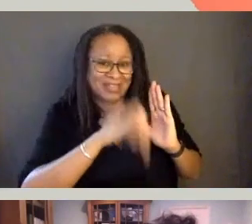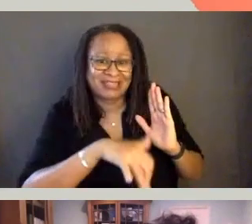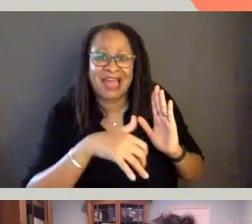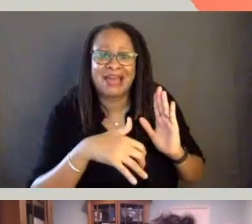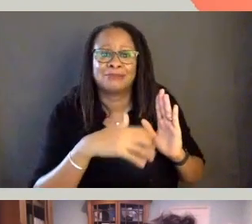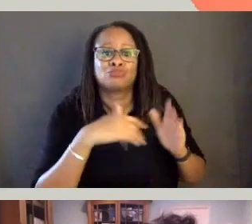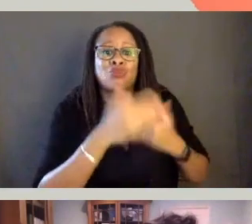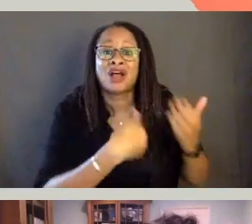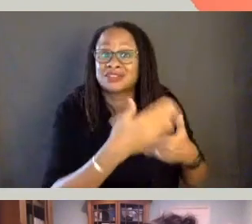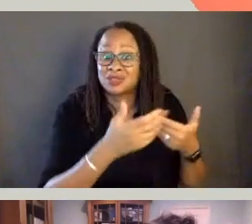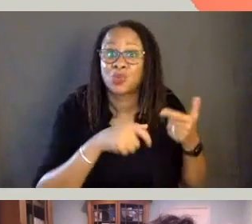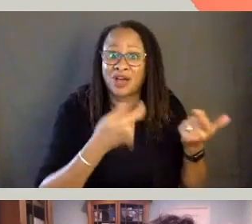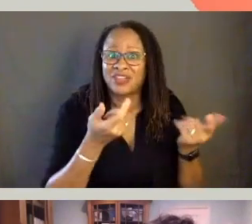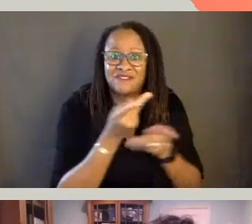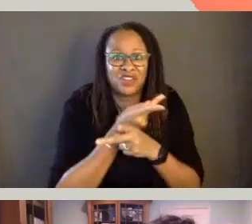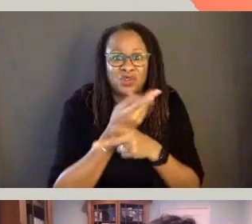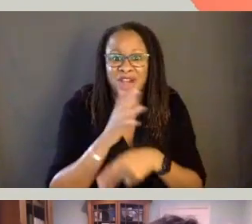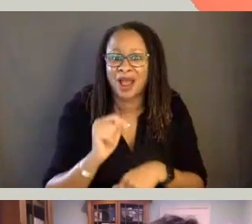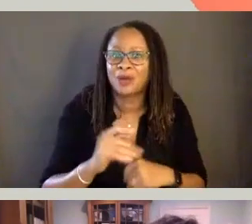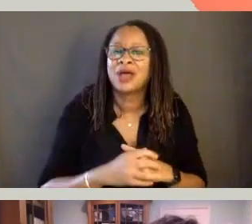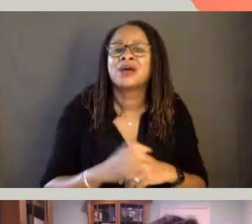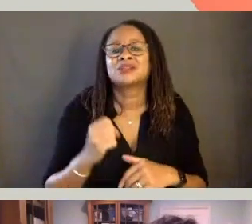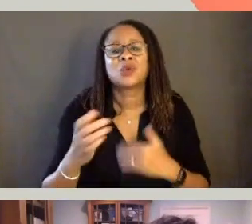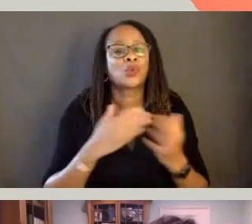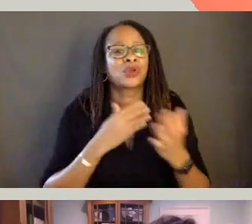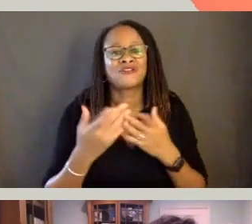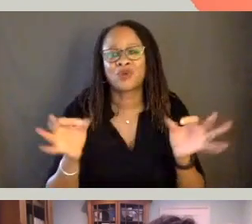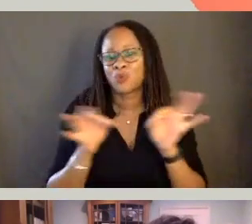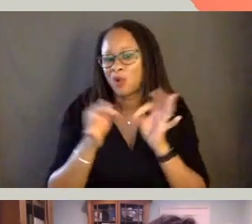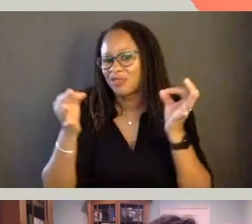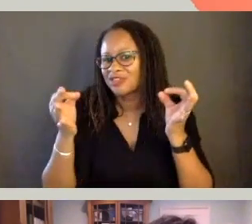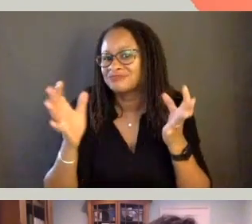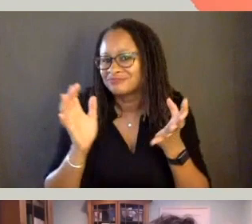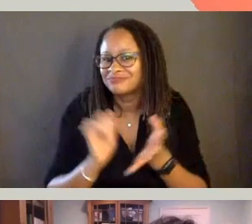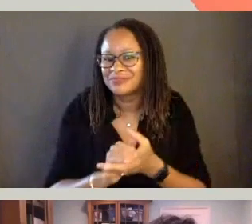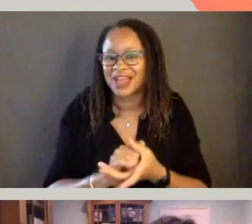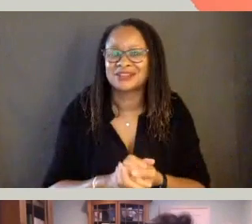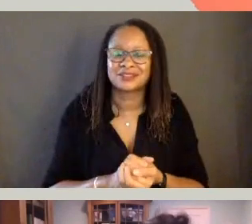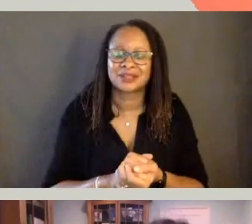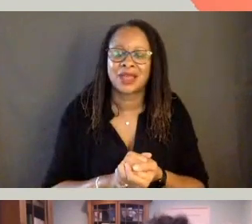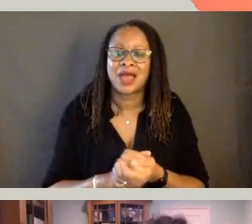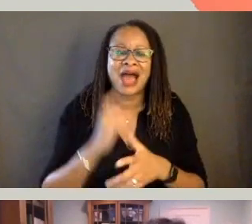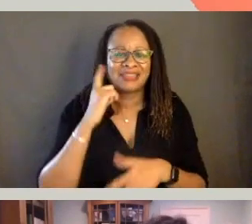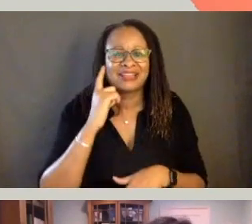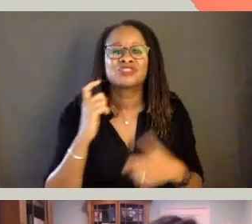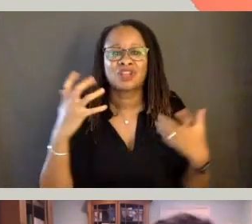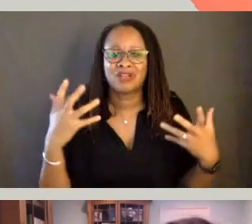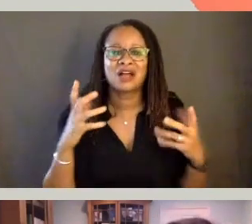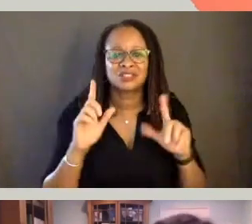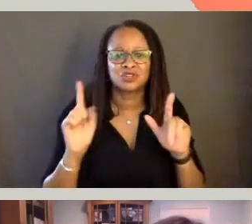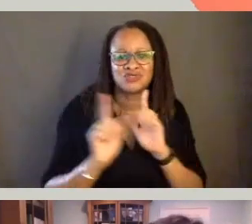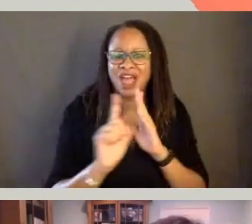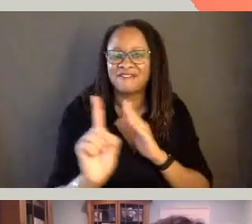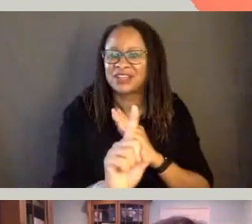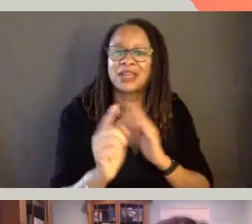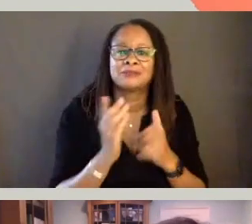So anyway, for whatever it's worth, that's, I think that there's a lot to navigate between storytelling and movement.